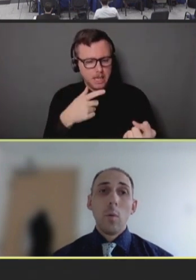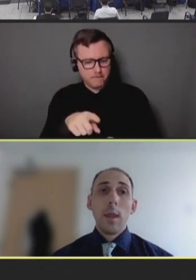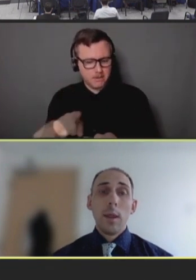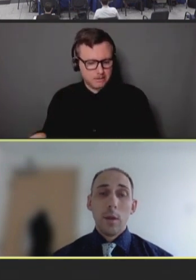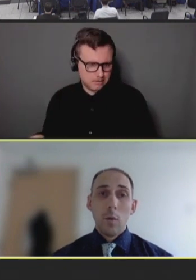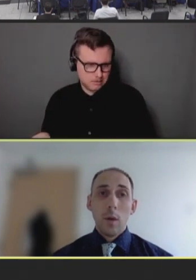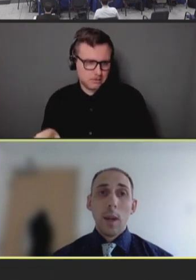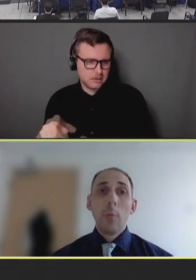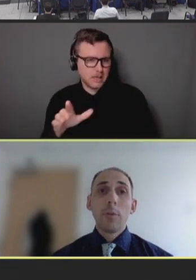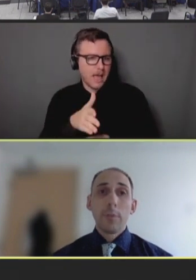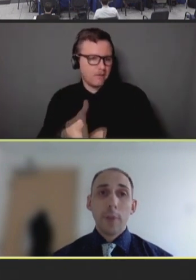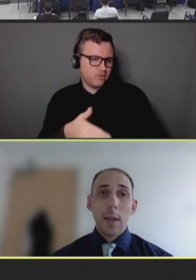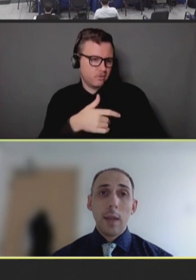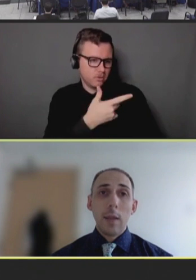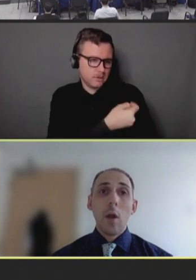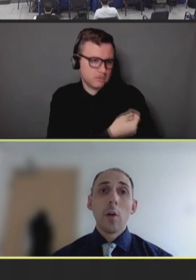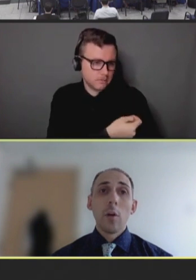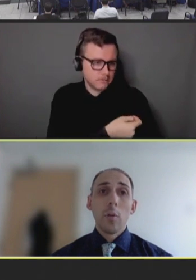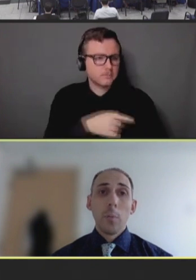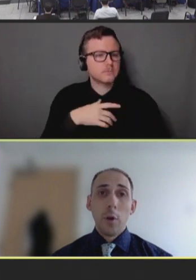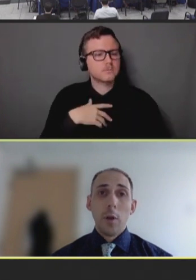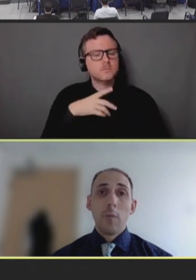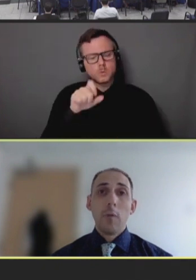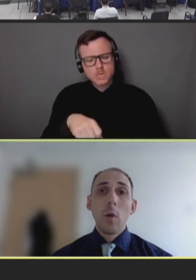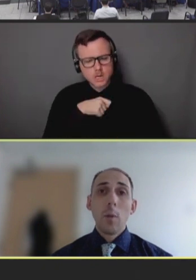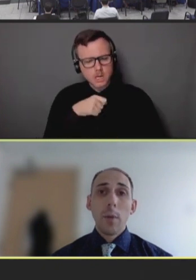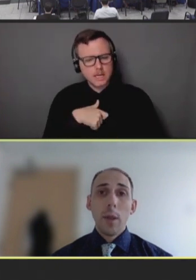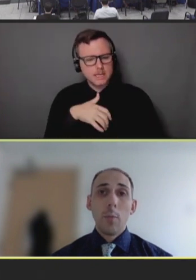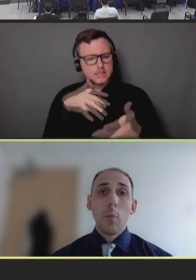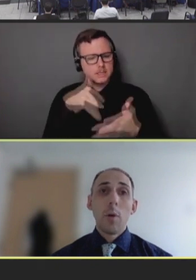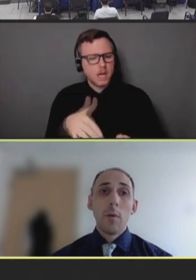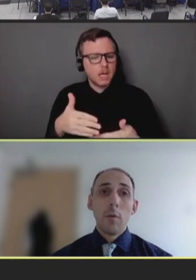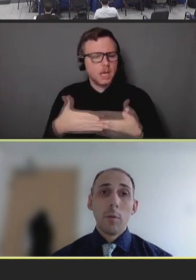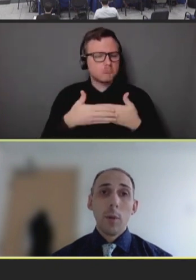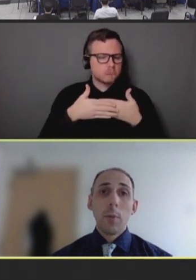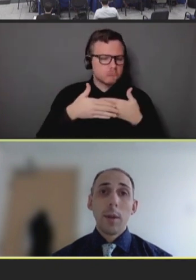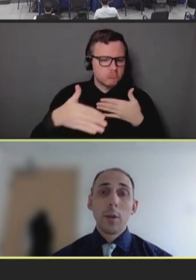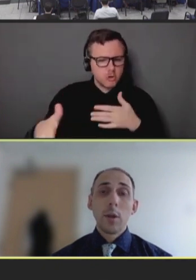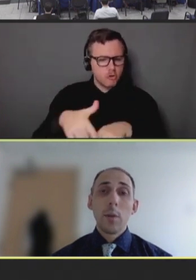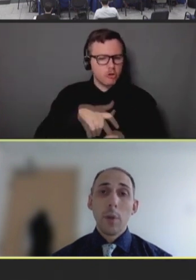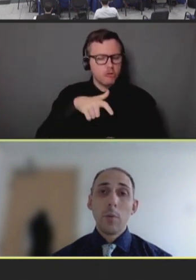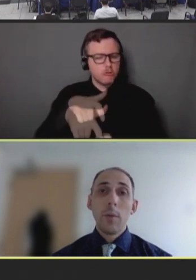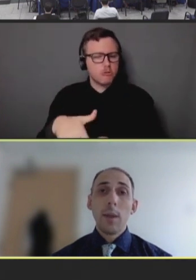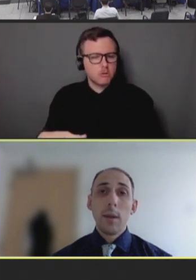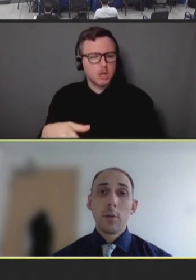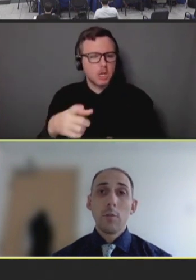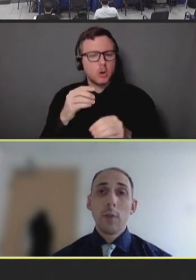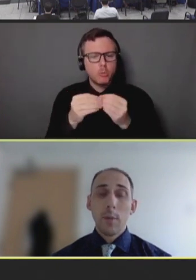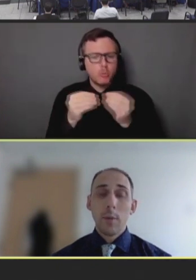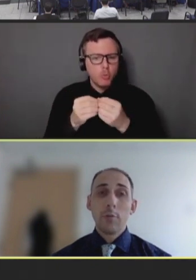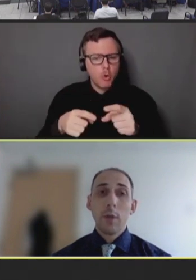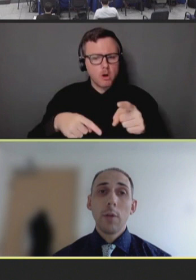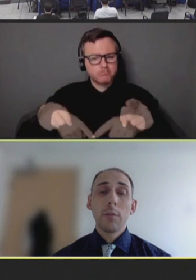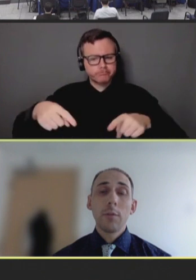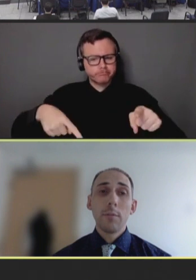We were able to study a longer period of follow-up in more diverse populations compared with the initial randomized trials.